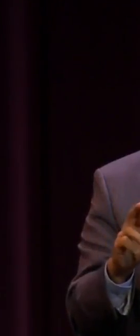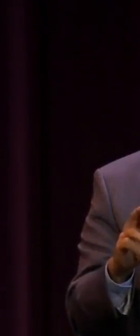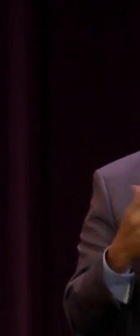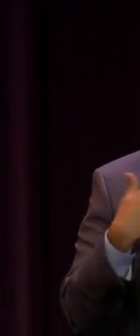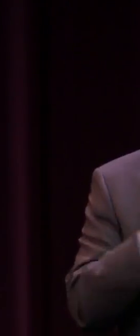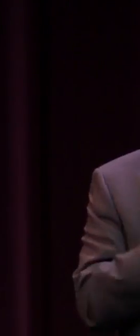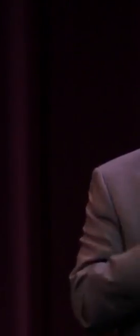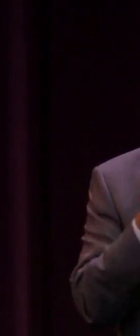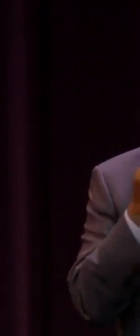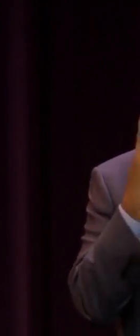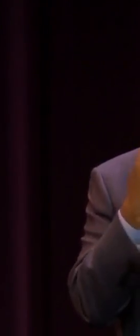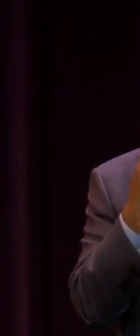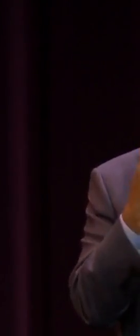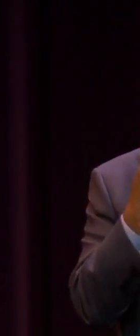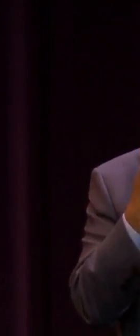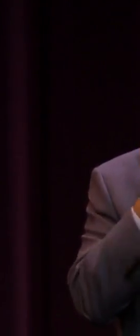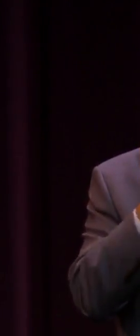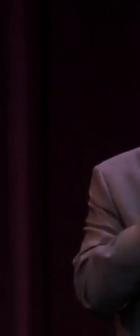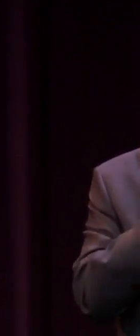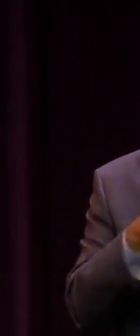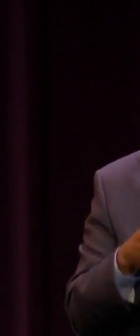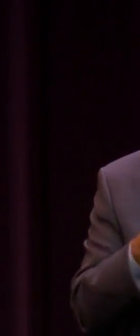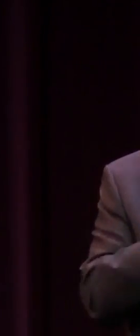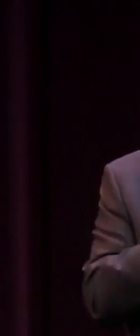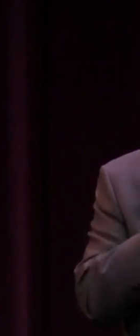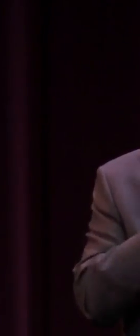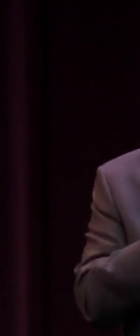AND WE UNDERSTAND THE BATTLE BECAUSE WE ARE FIGHTING A